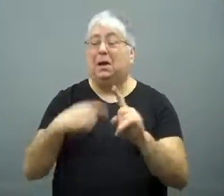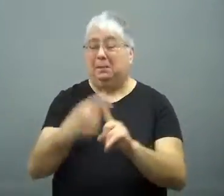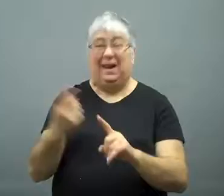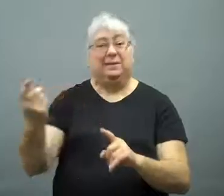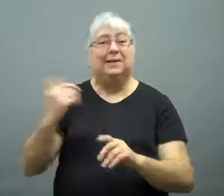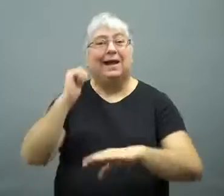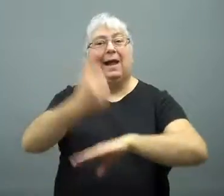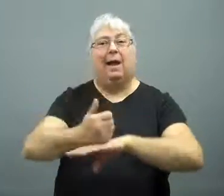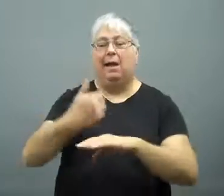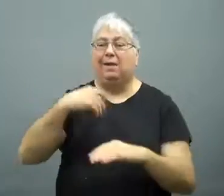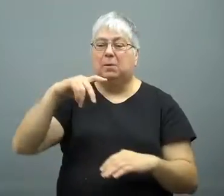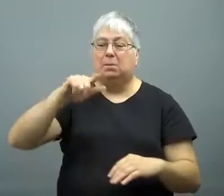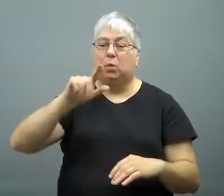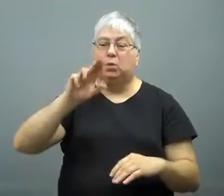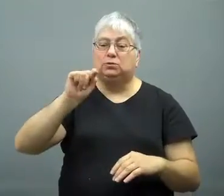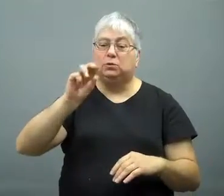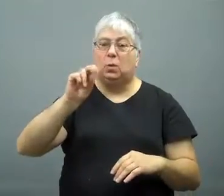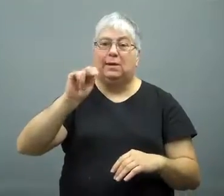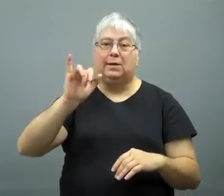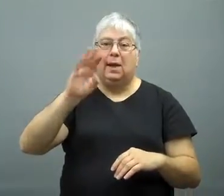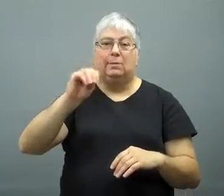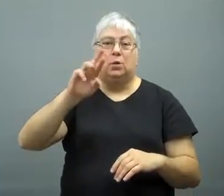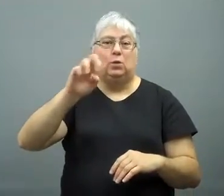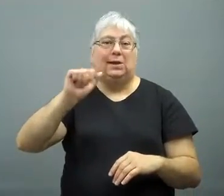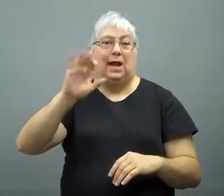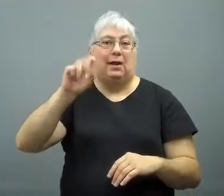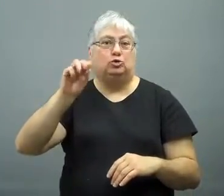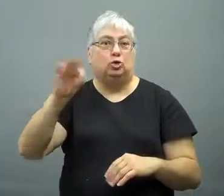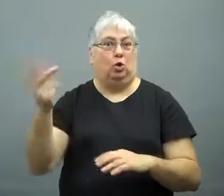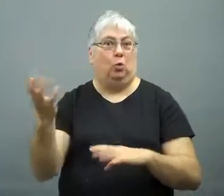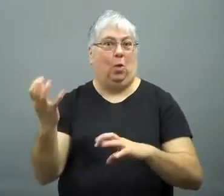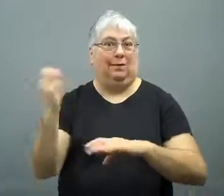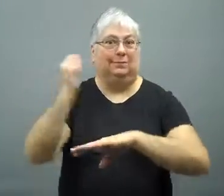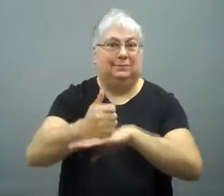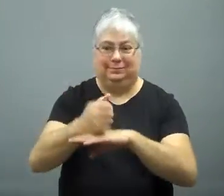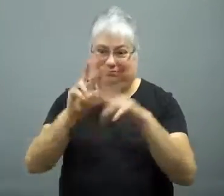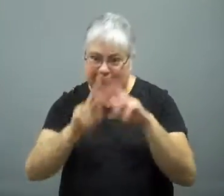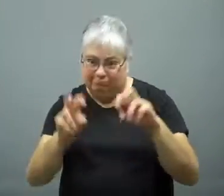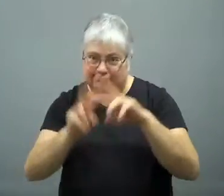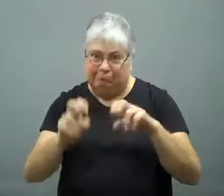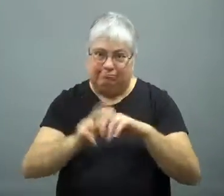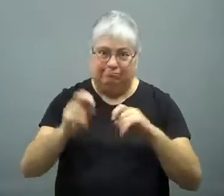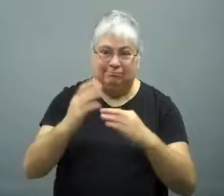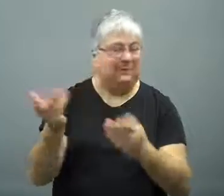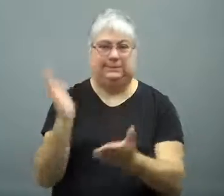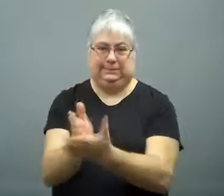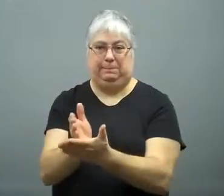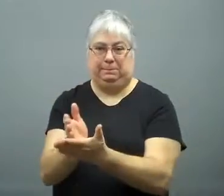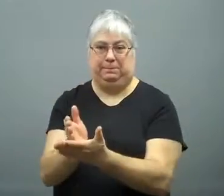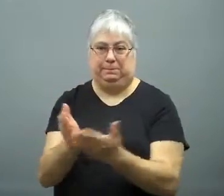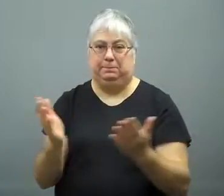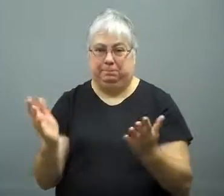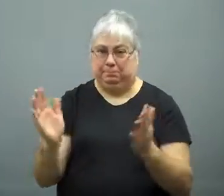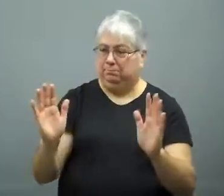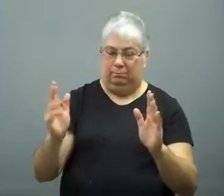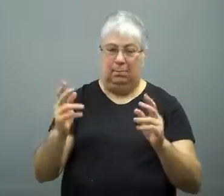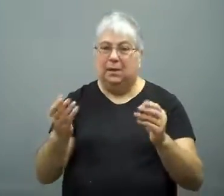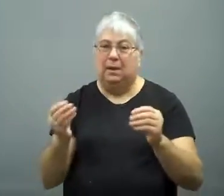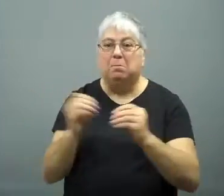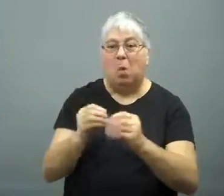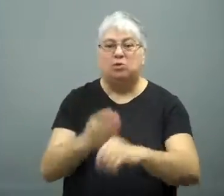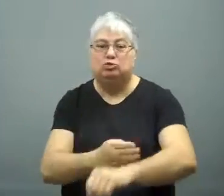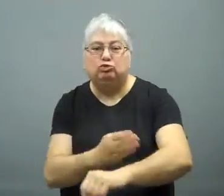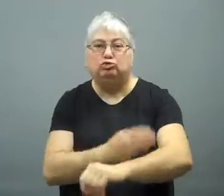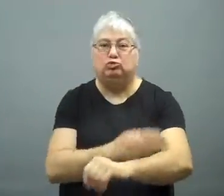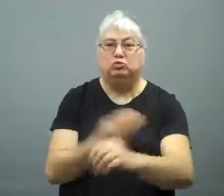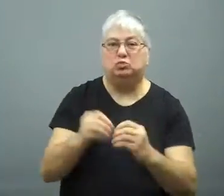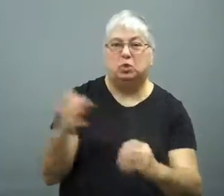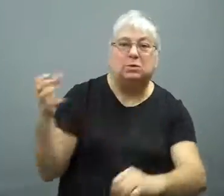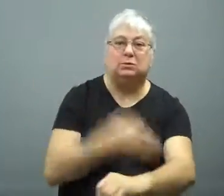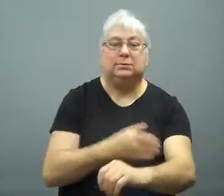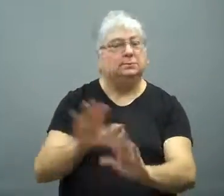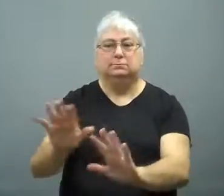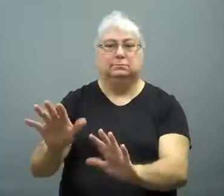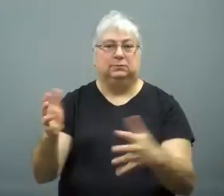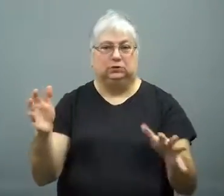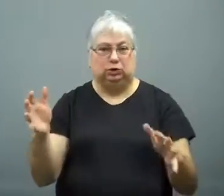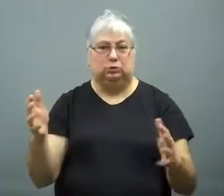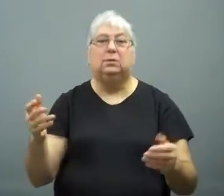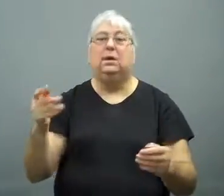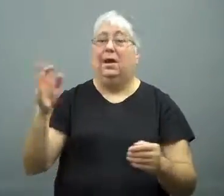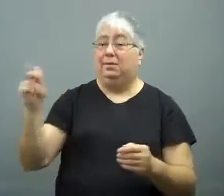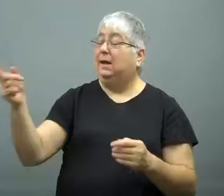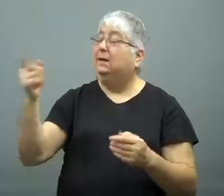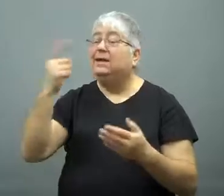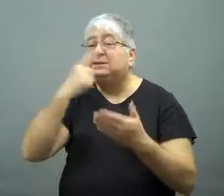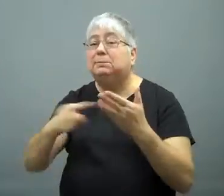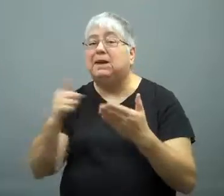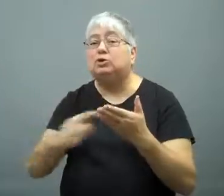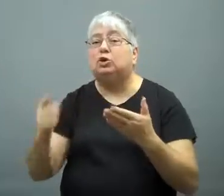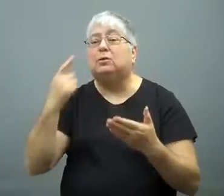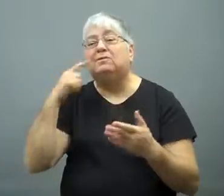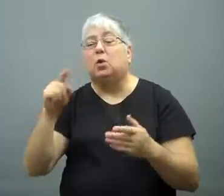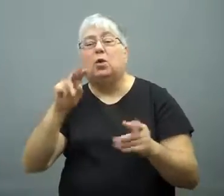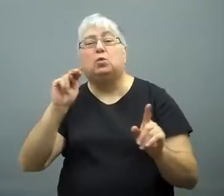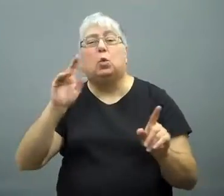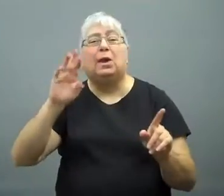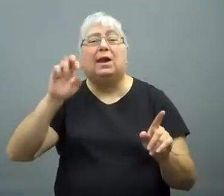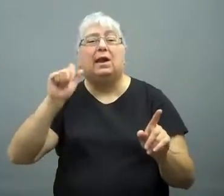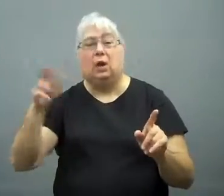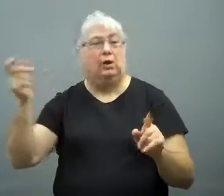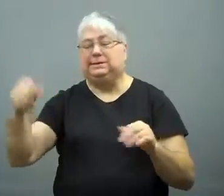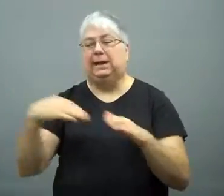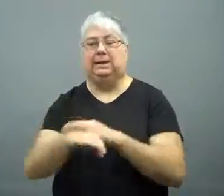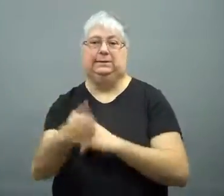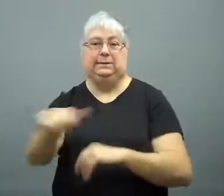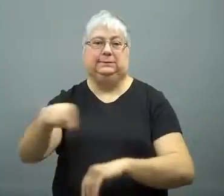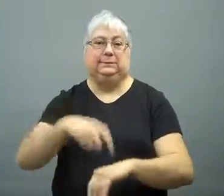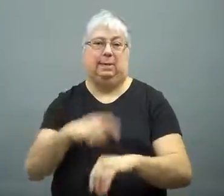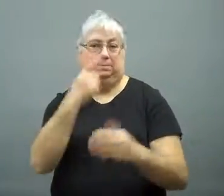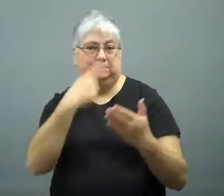Work and research on a plutonium reactor also must end.